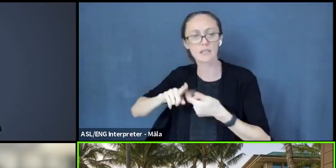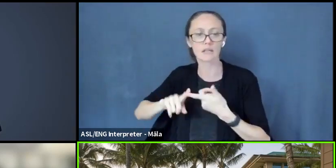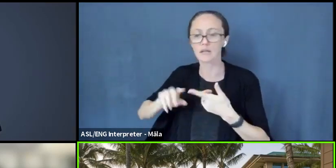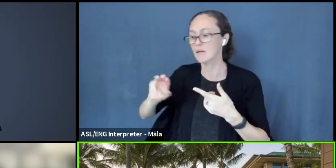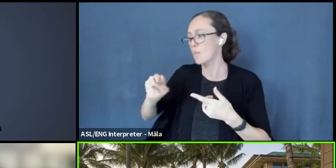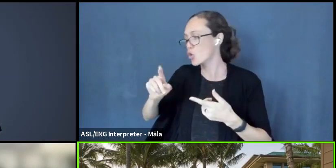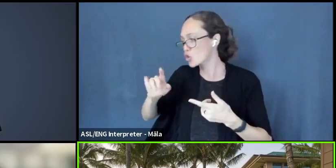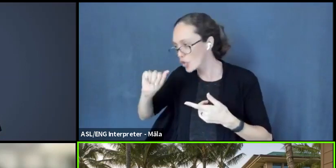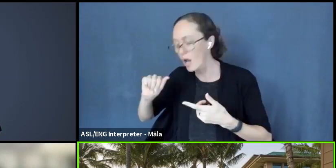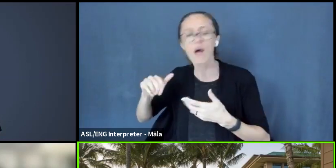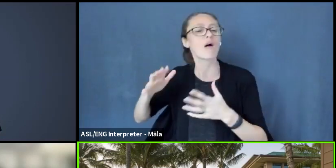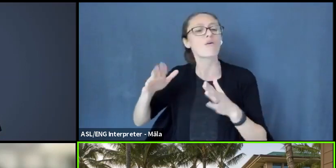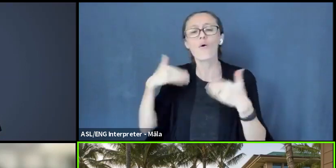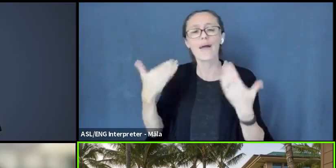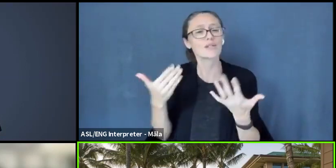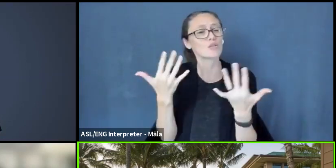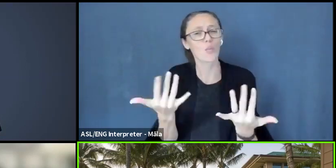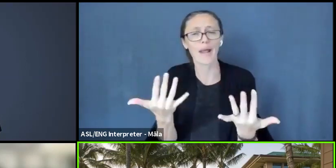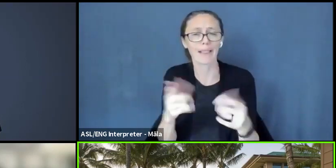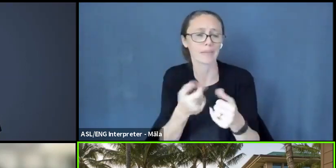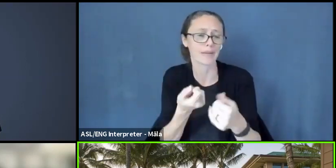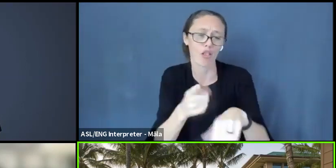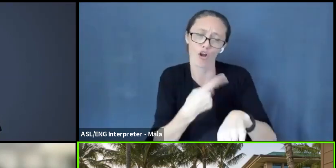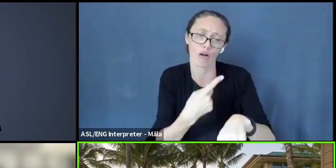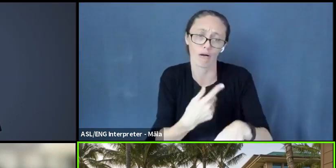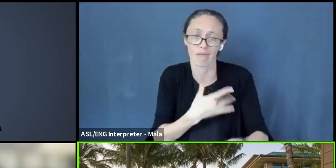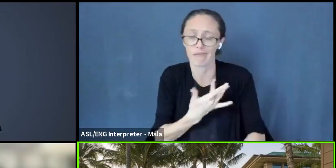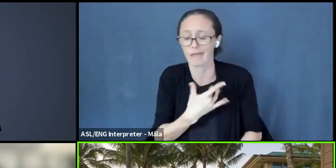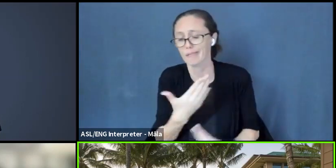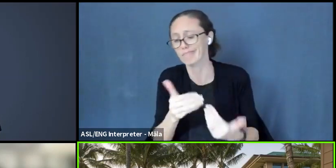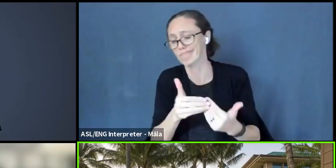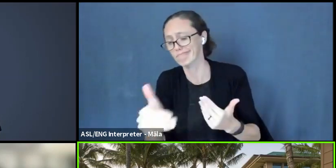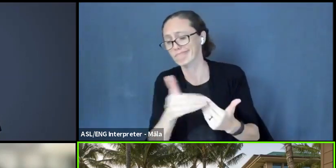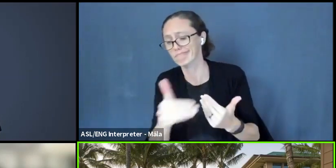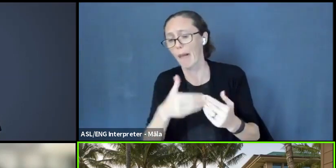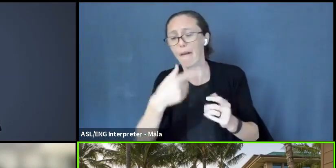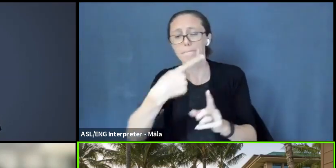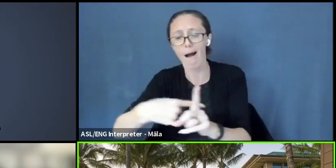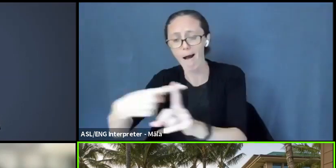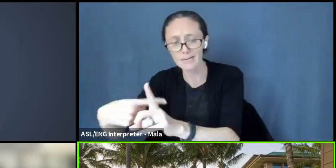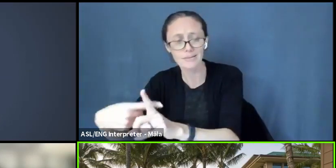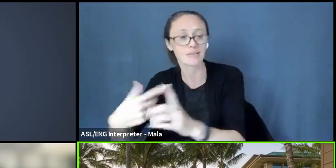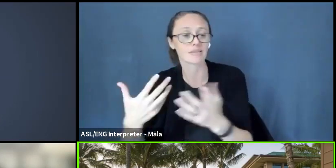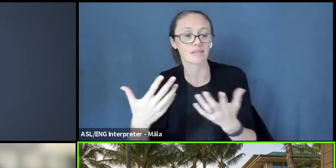until their last) yes, I think within the next couple of months, we'll hopefully, see